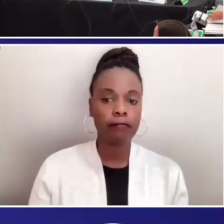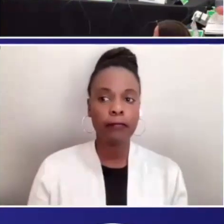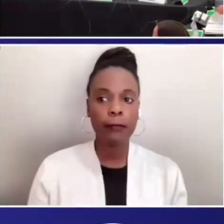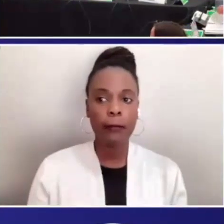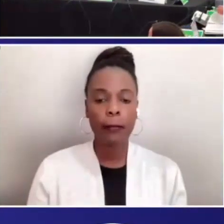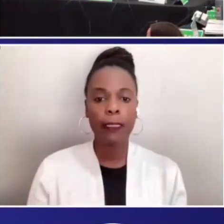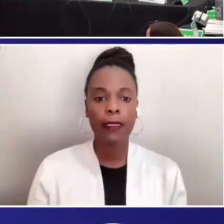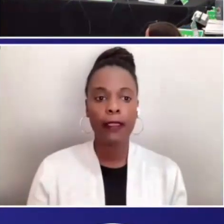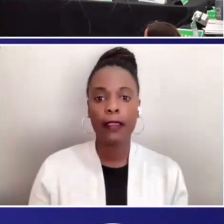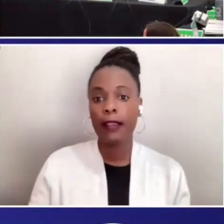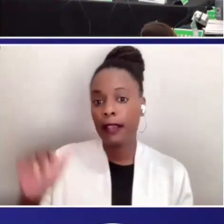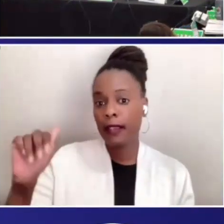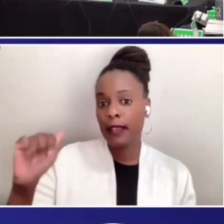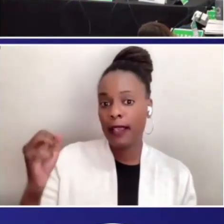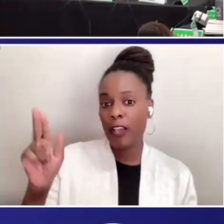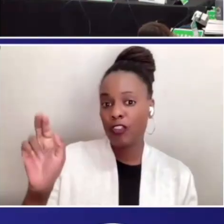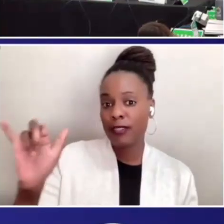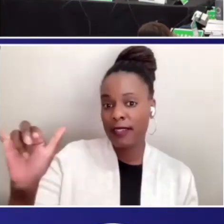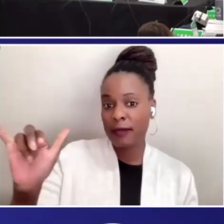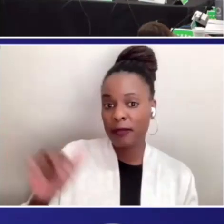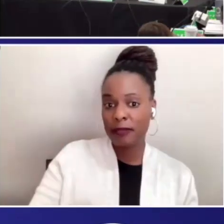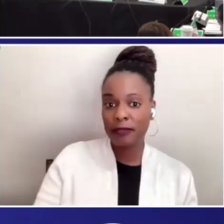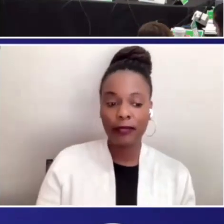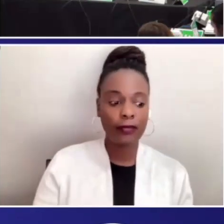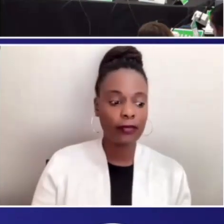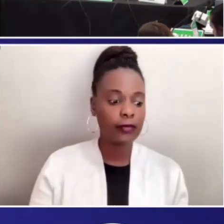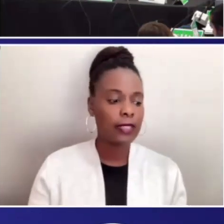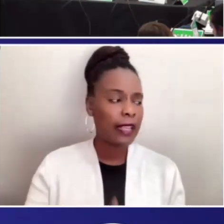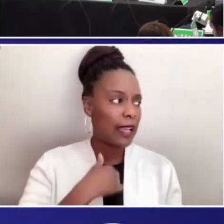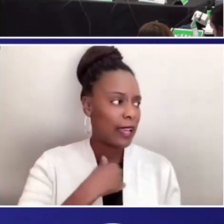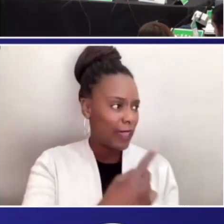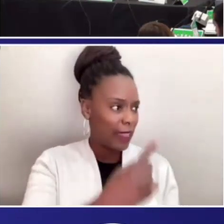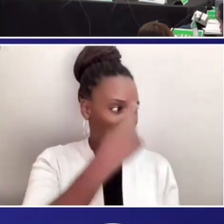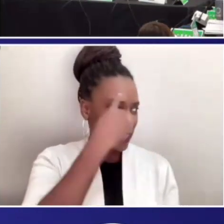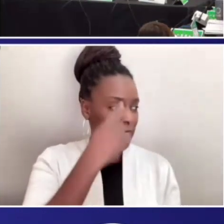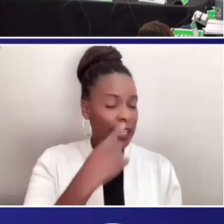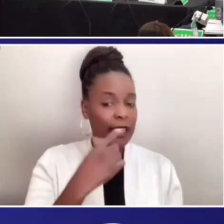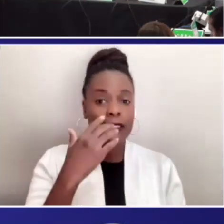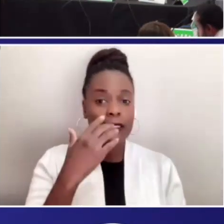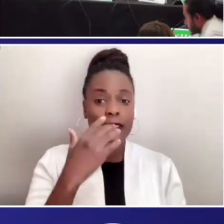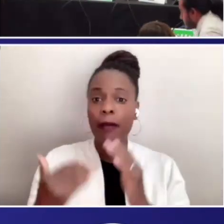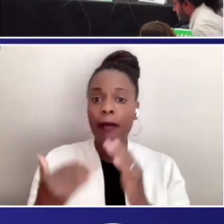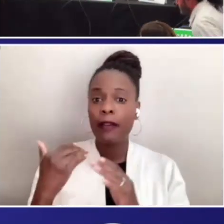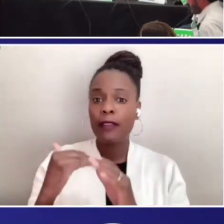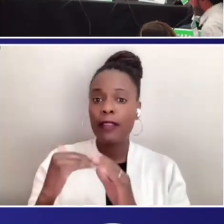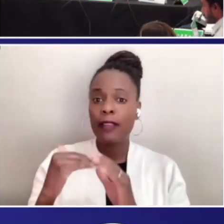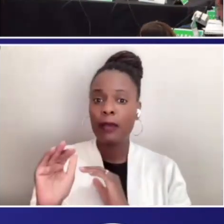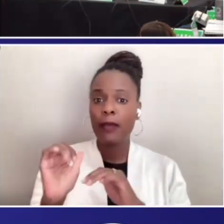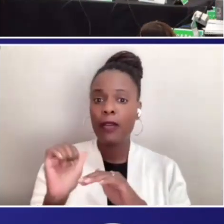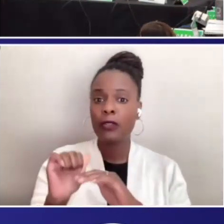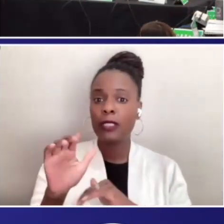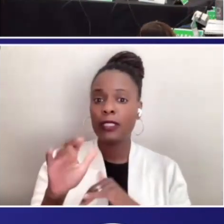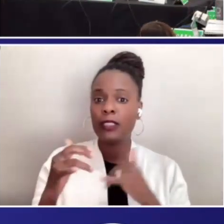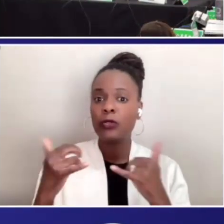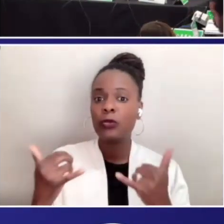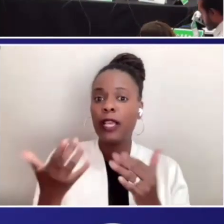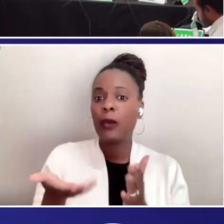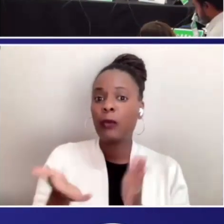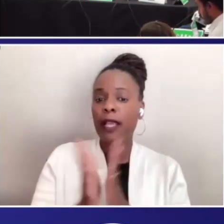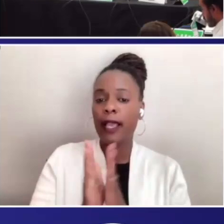Ashley? So I believe some of the emails we sent today sought clarification on changing